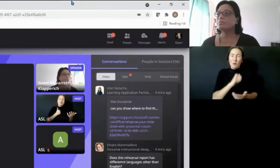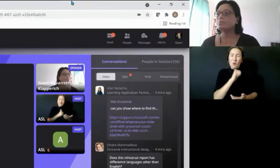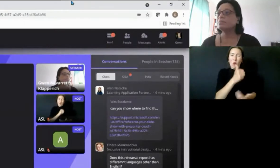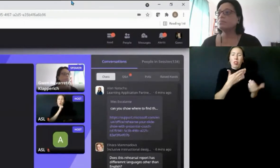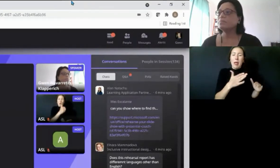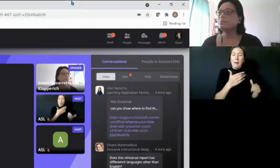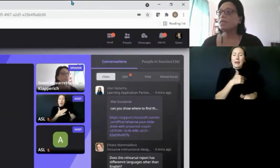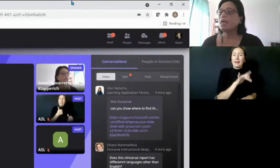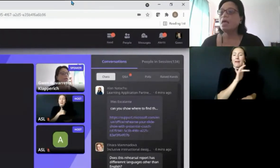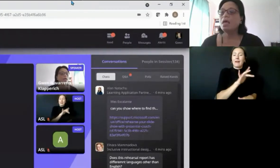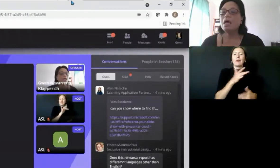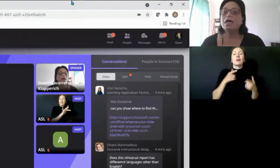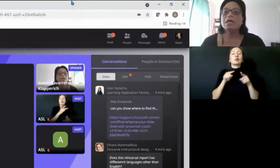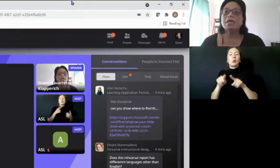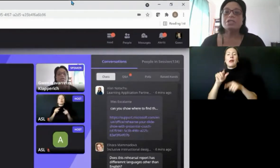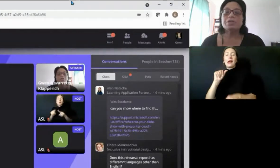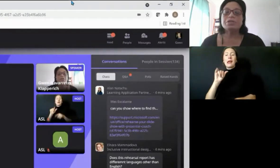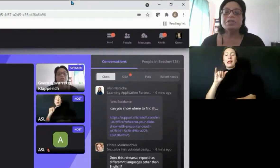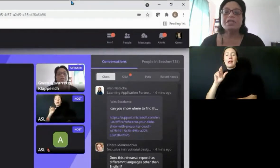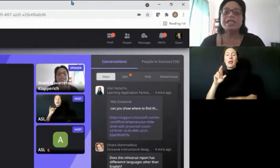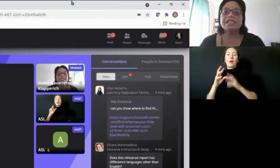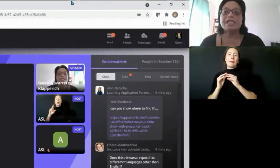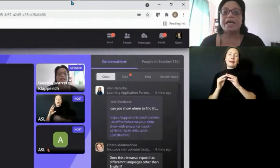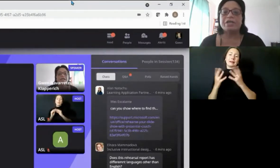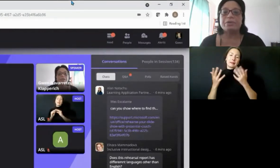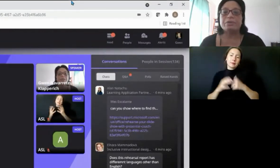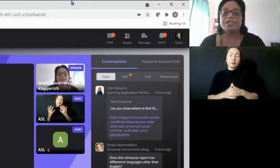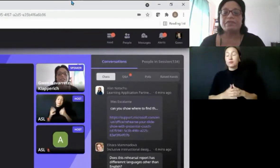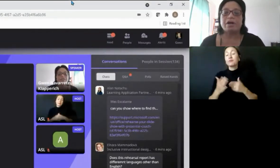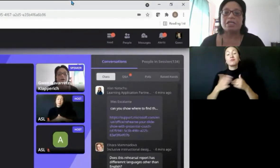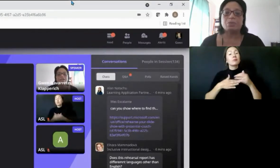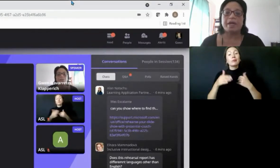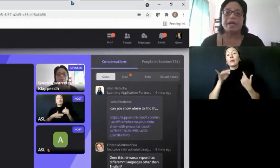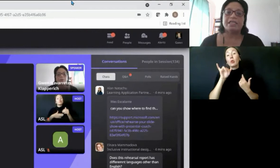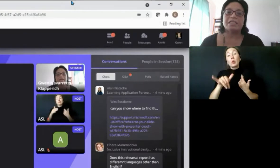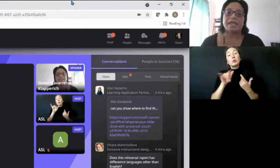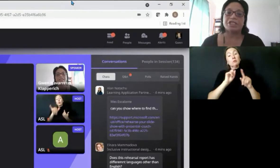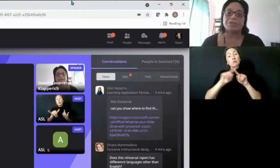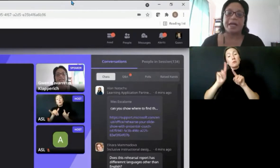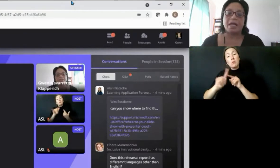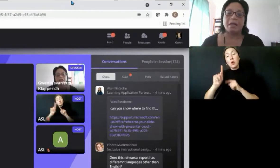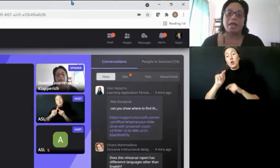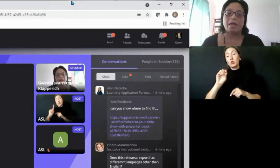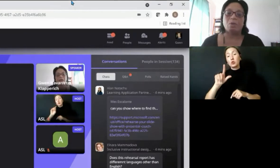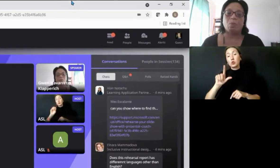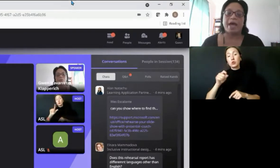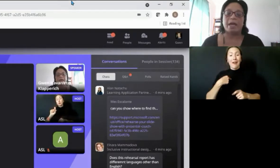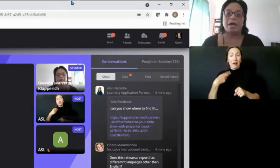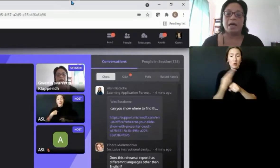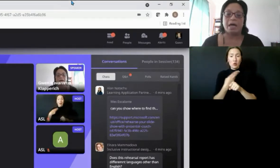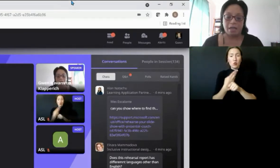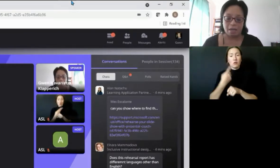so those are the things that i use as far as when i design training and when i deliver training